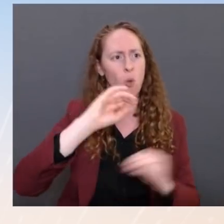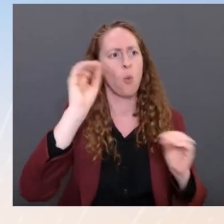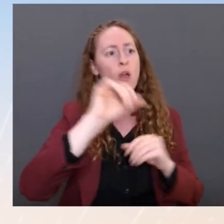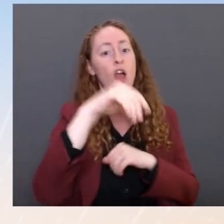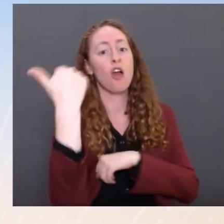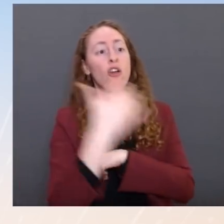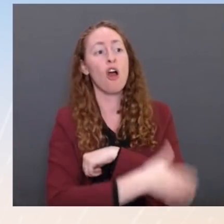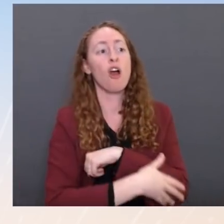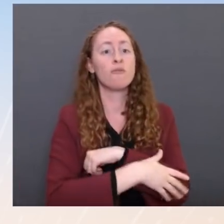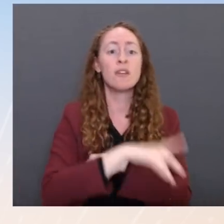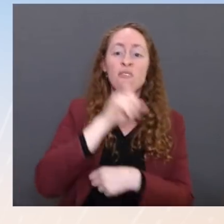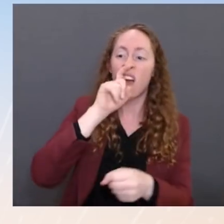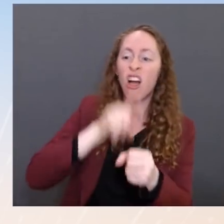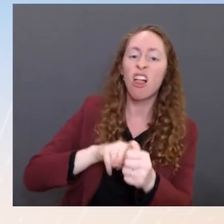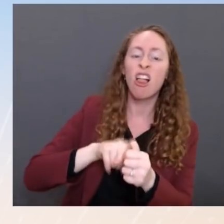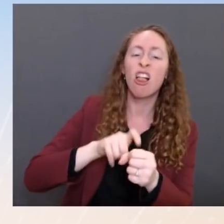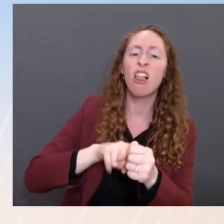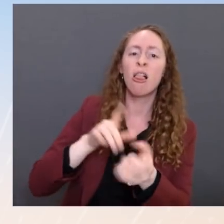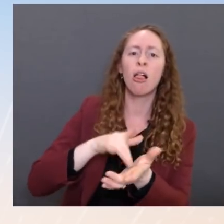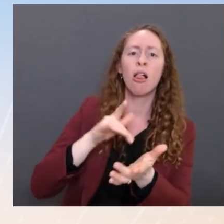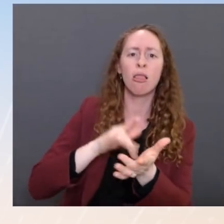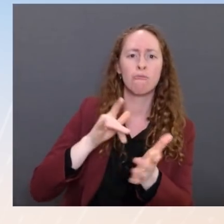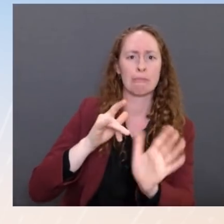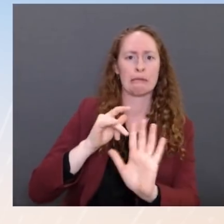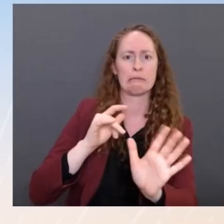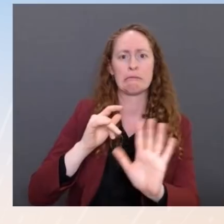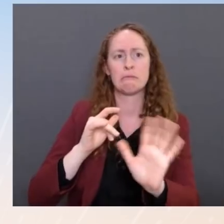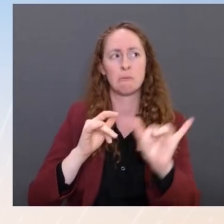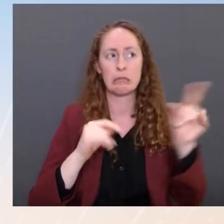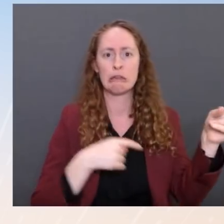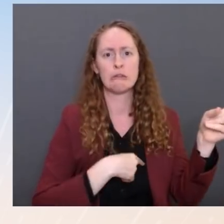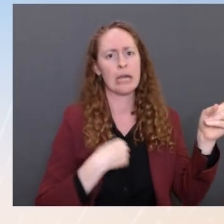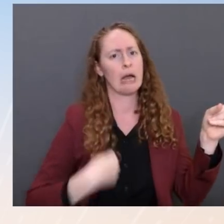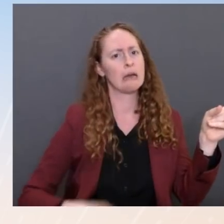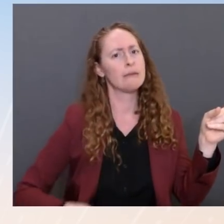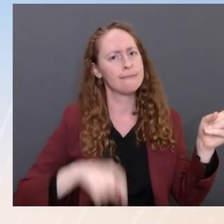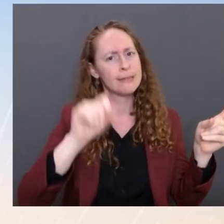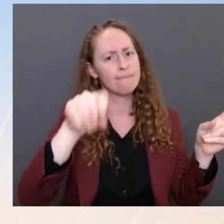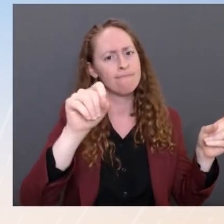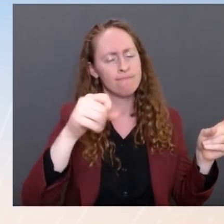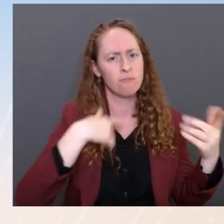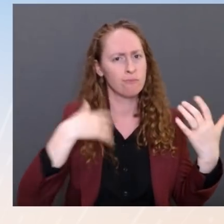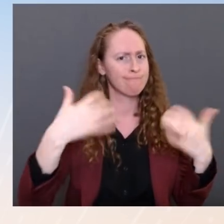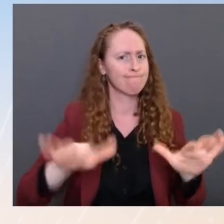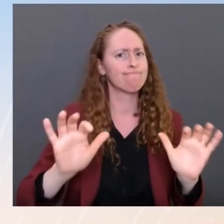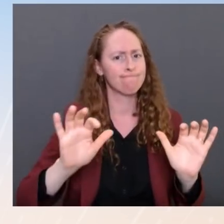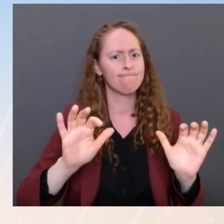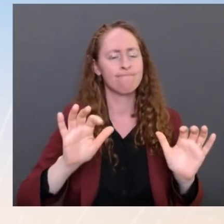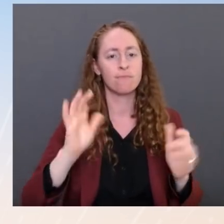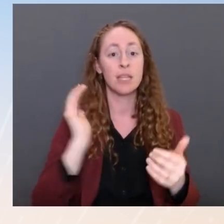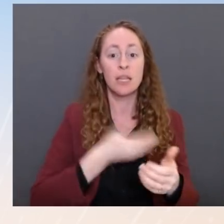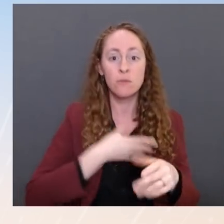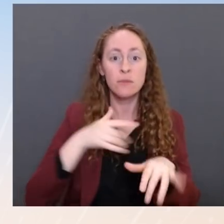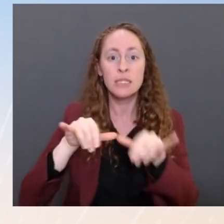is of utmost concern to the President and to our National Security Advisor and others. These processes can take some time to develop,